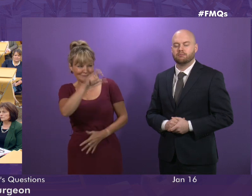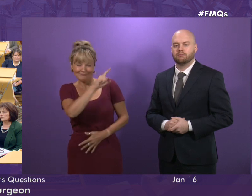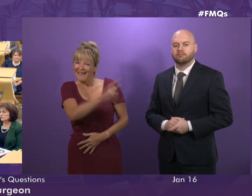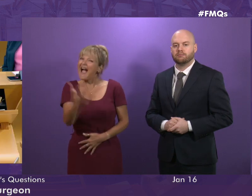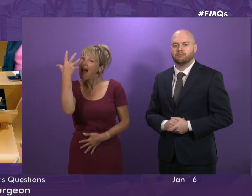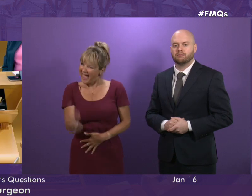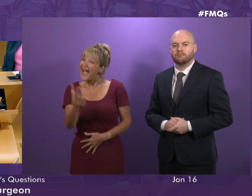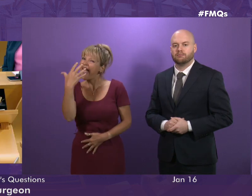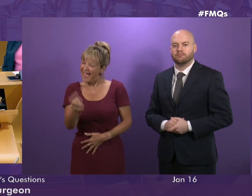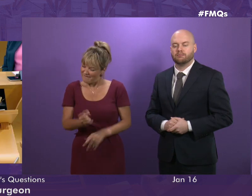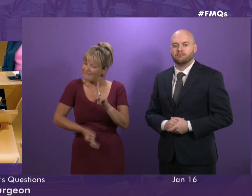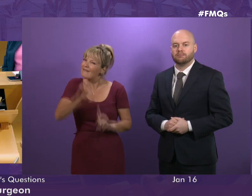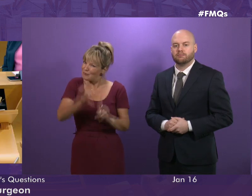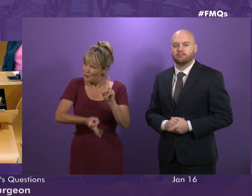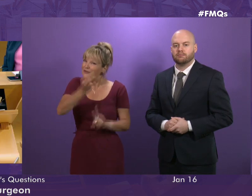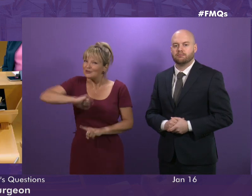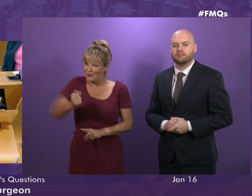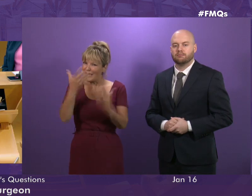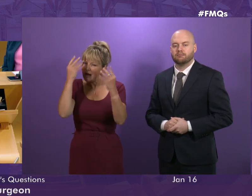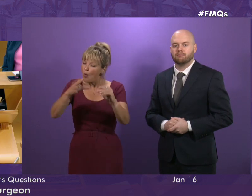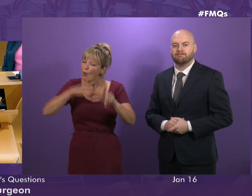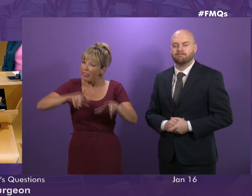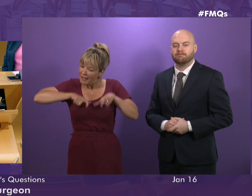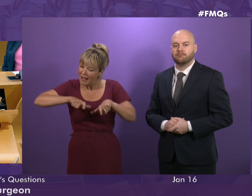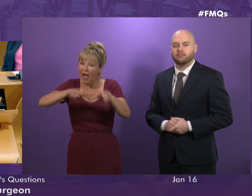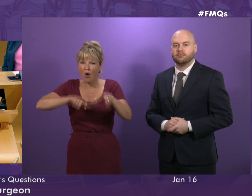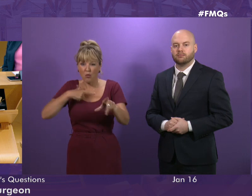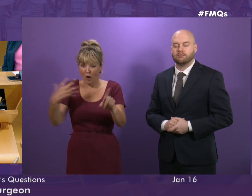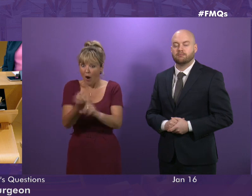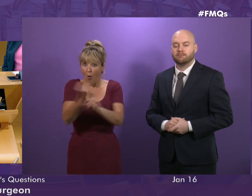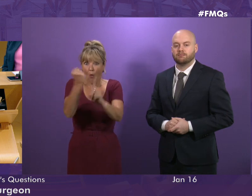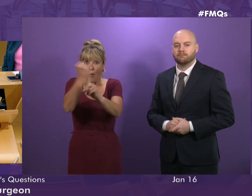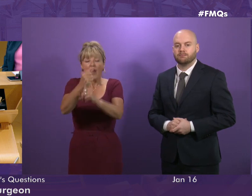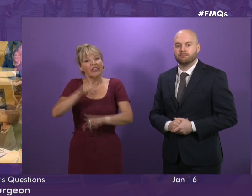education. We want to see that progress continue and accelerate, and that is why we will continue